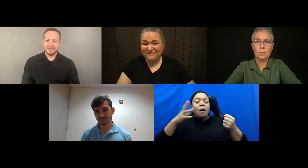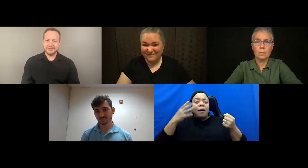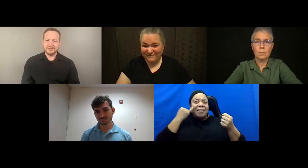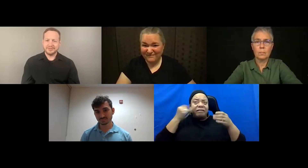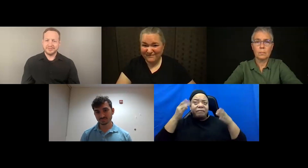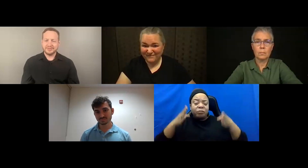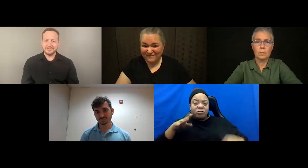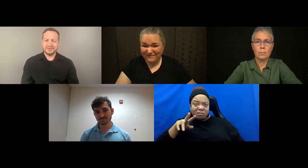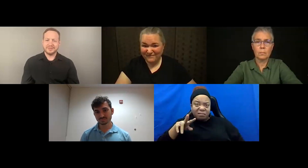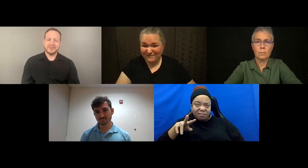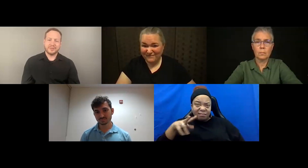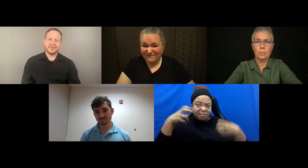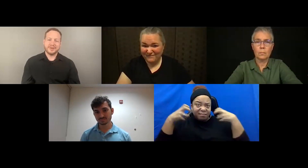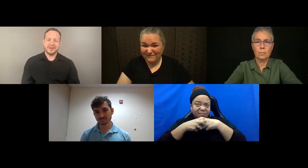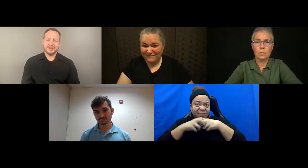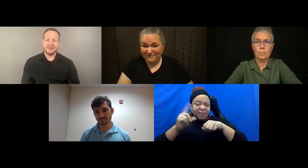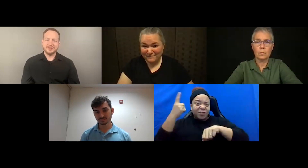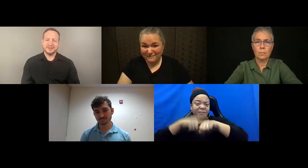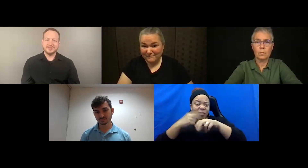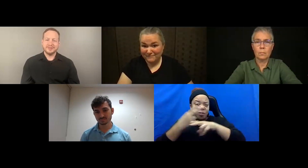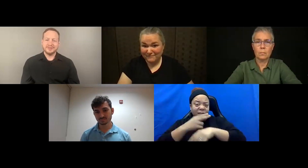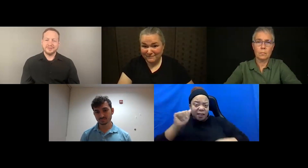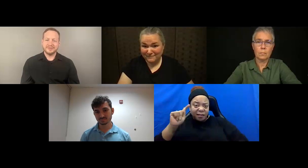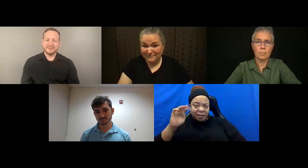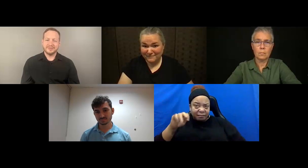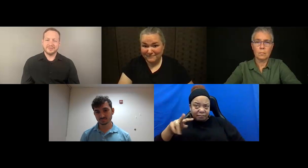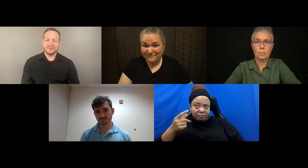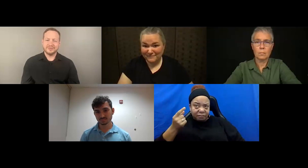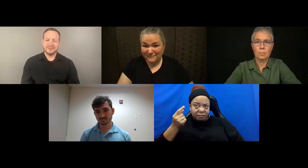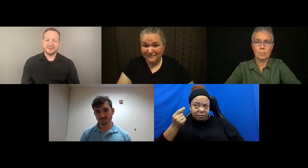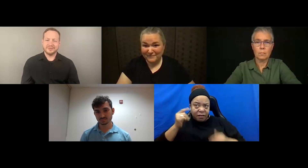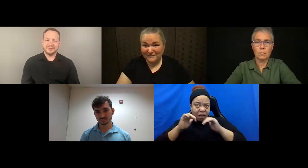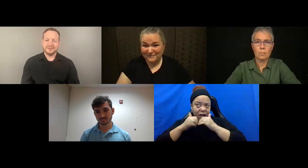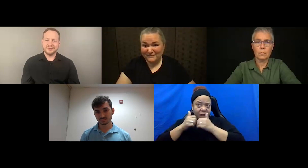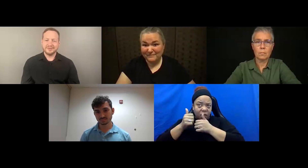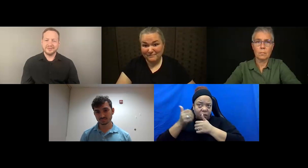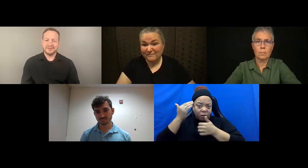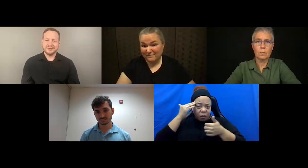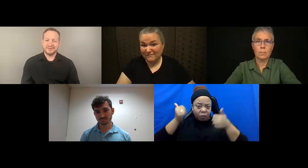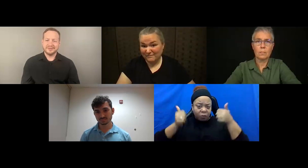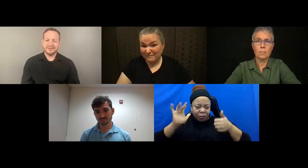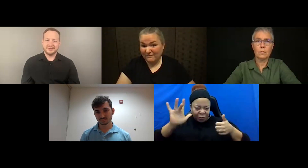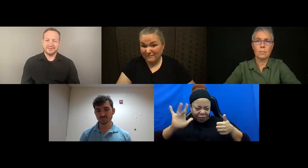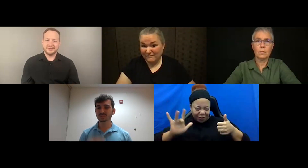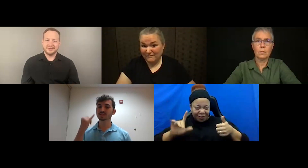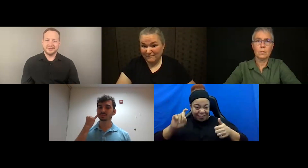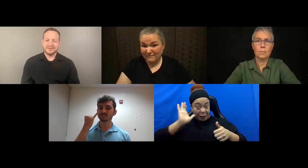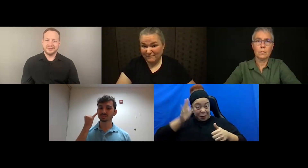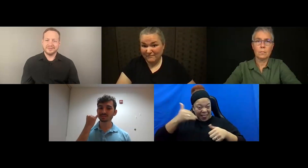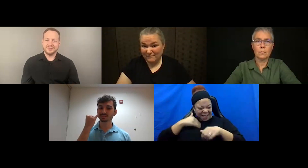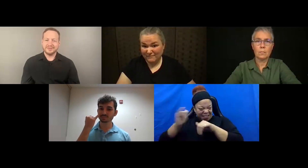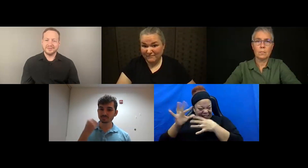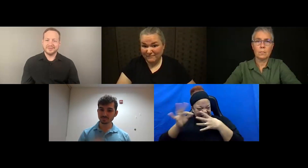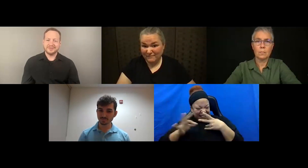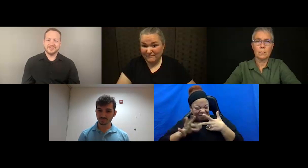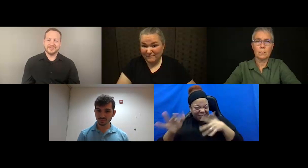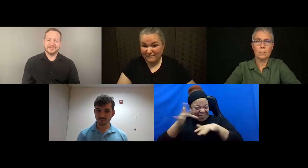ASL or choosing sign I think the first time using it? I would be a bit nervous about that